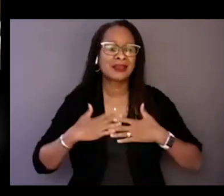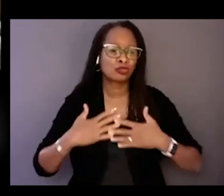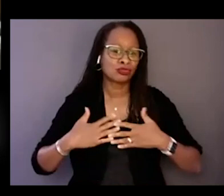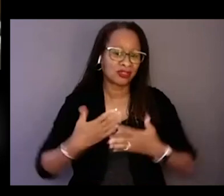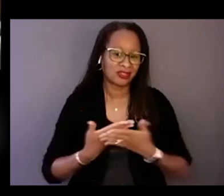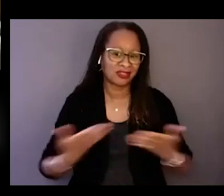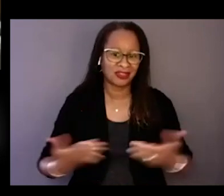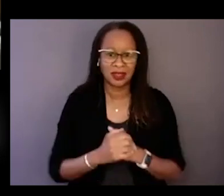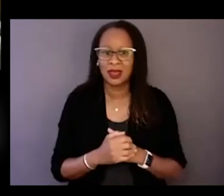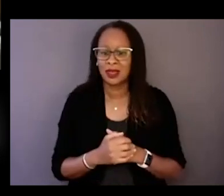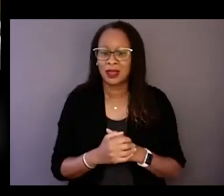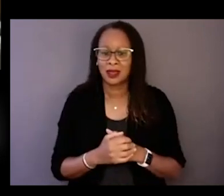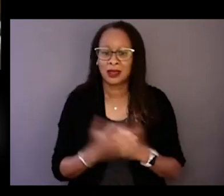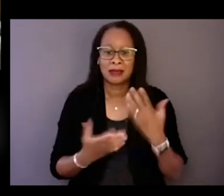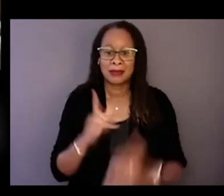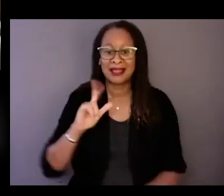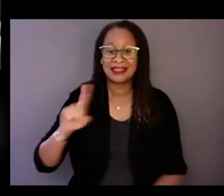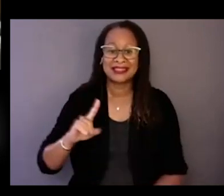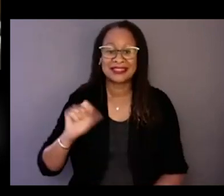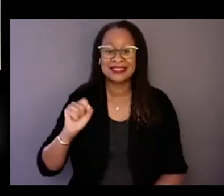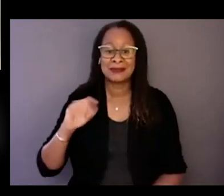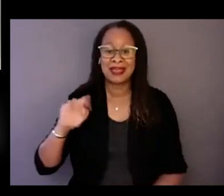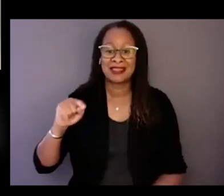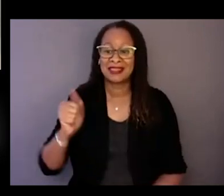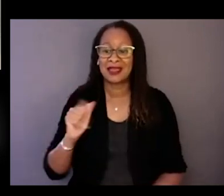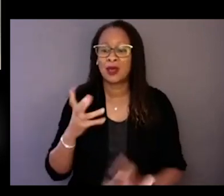Maybe Liz or Samantha want to pick that up? Yeah.